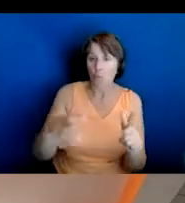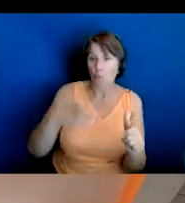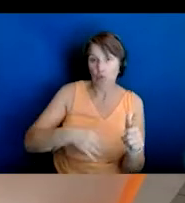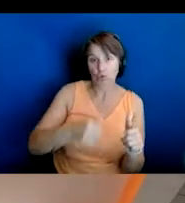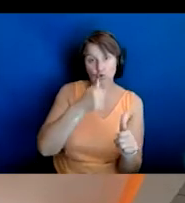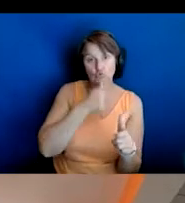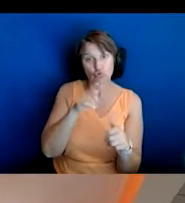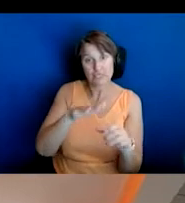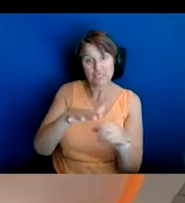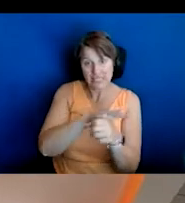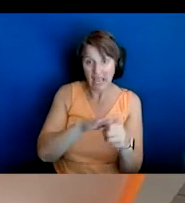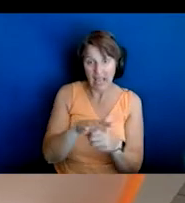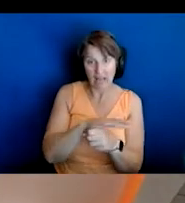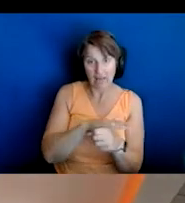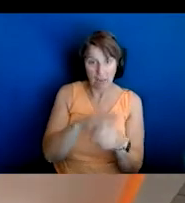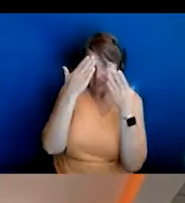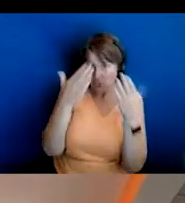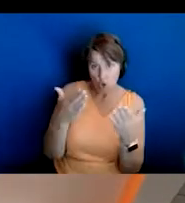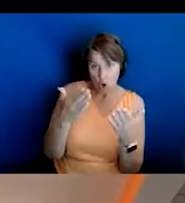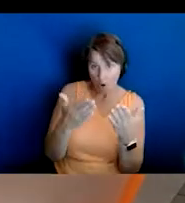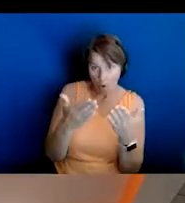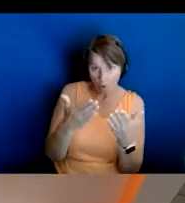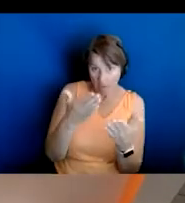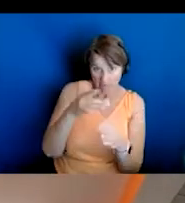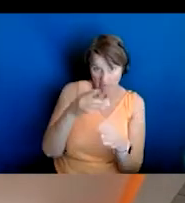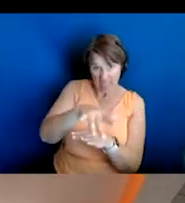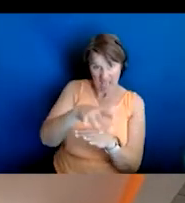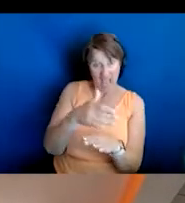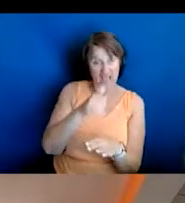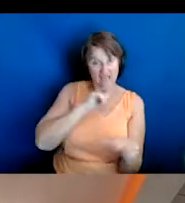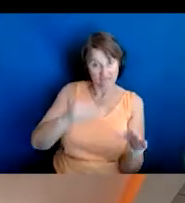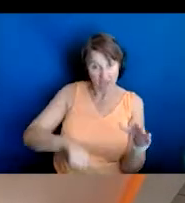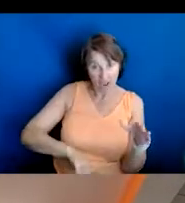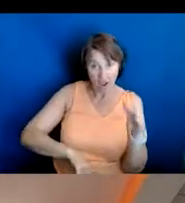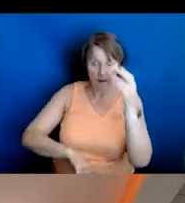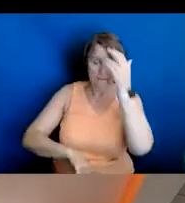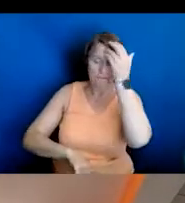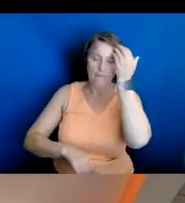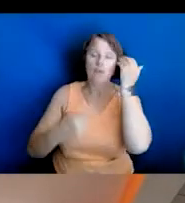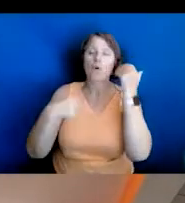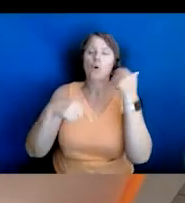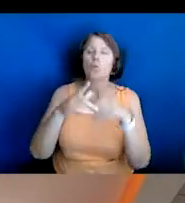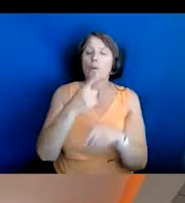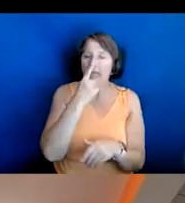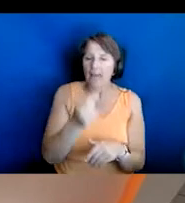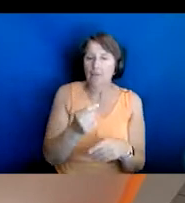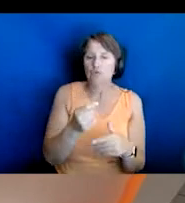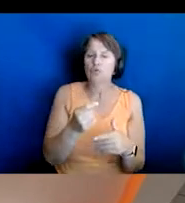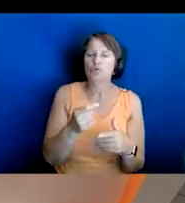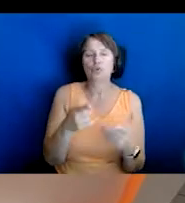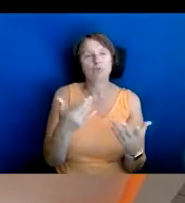So, we were able to, I think someone mentioned this earlier, we were able to host a demonstration